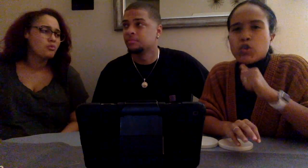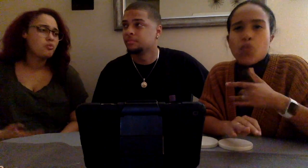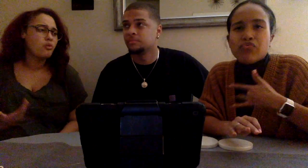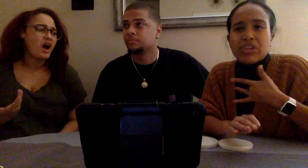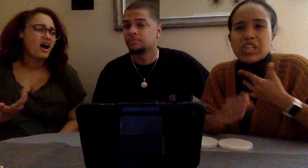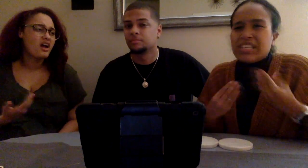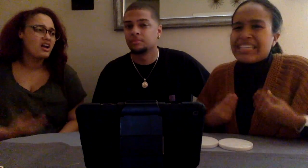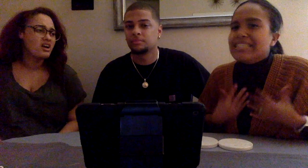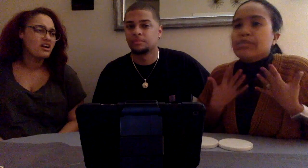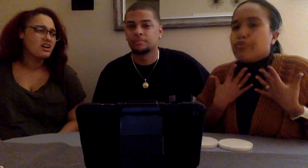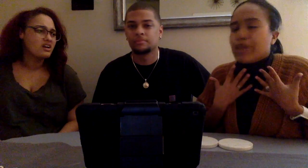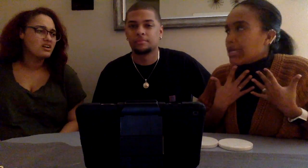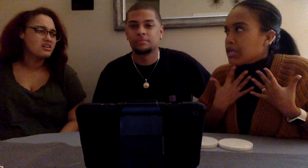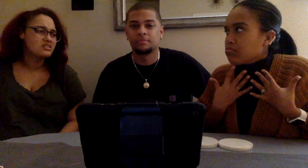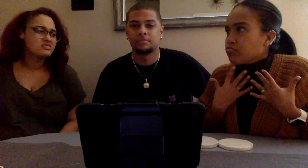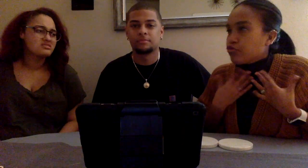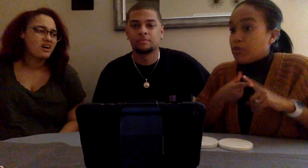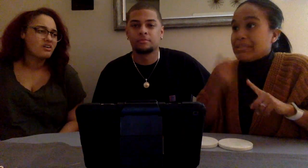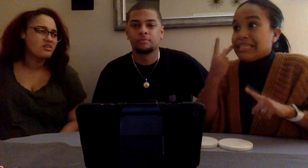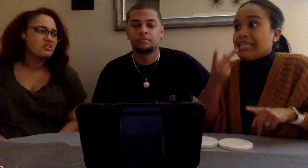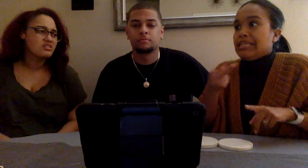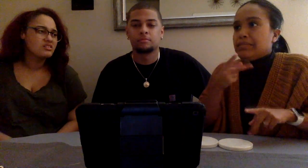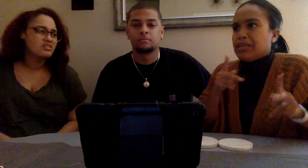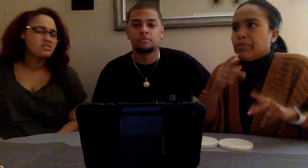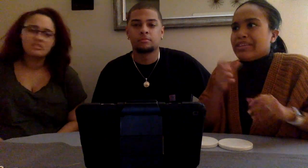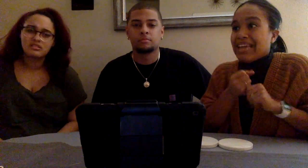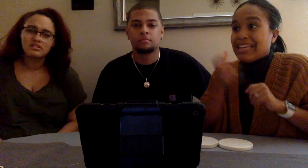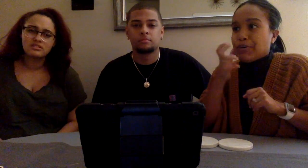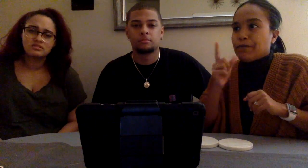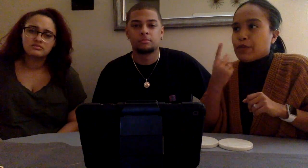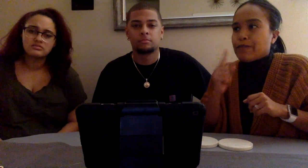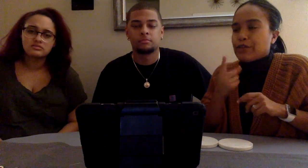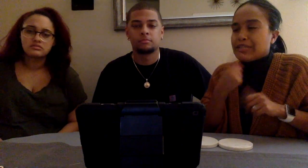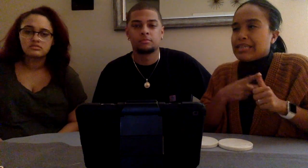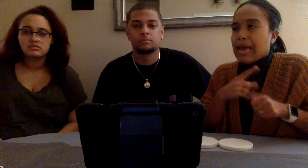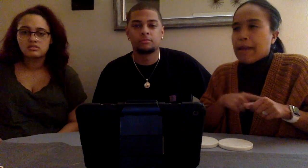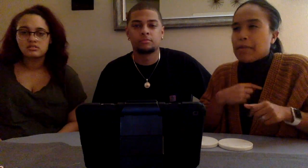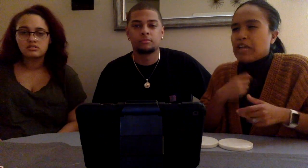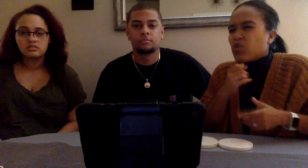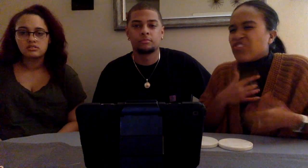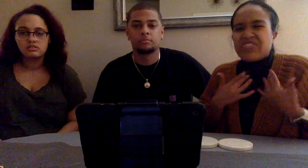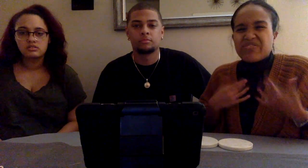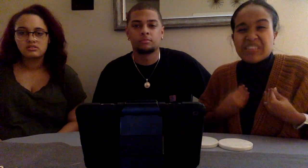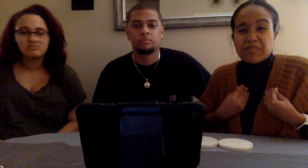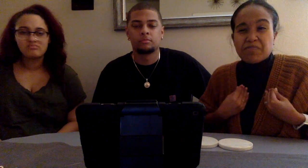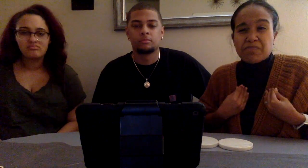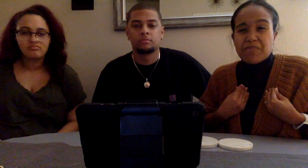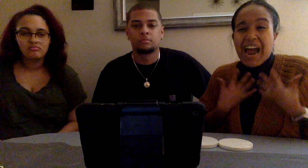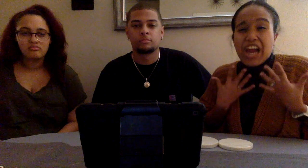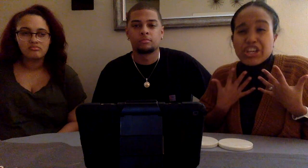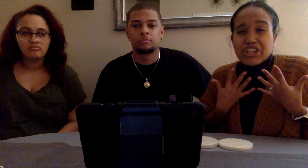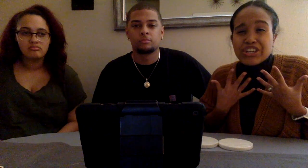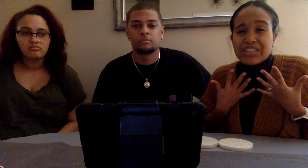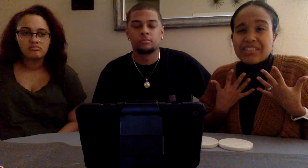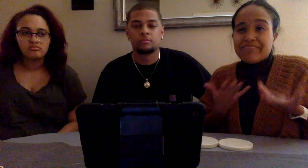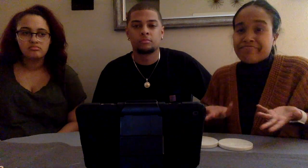Vicky: Yeah, I do not feel really inspired from seeing people hearing for the first time. I don't feel really inspired.